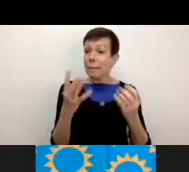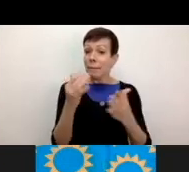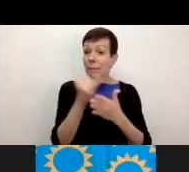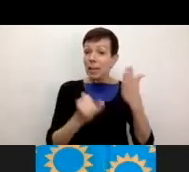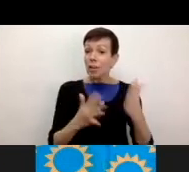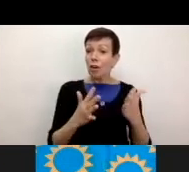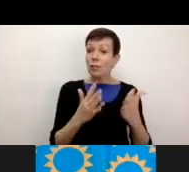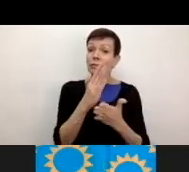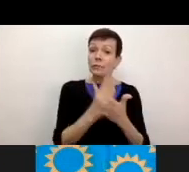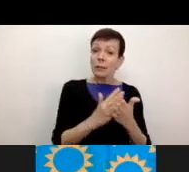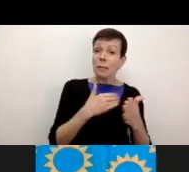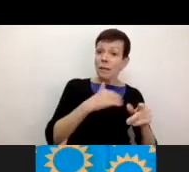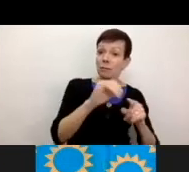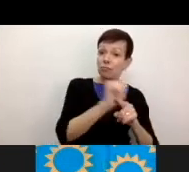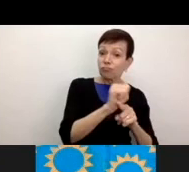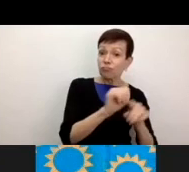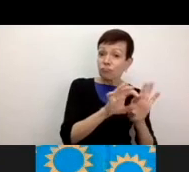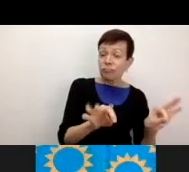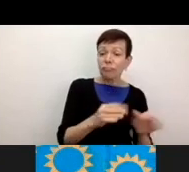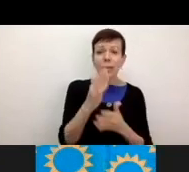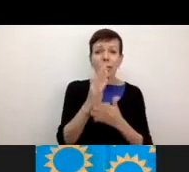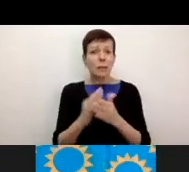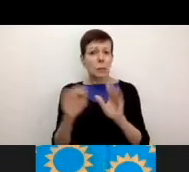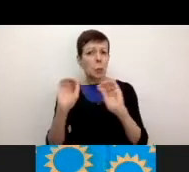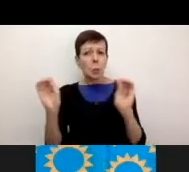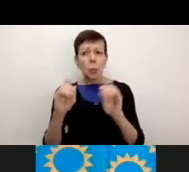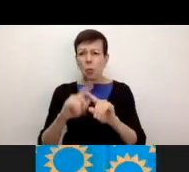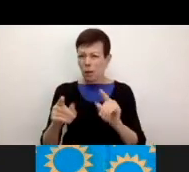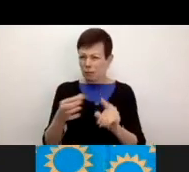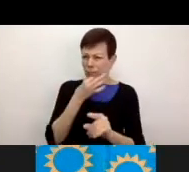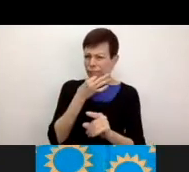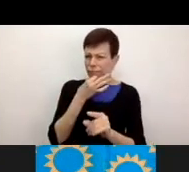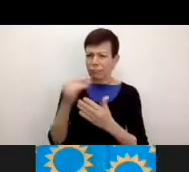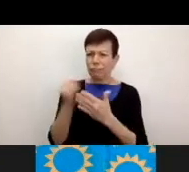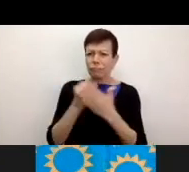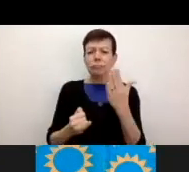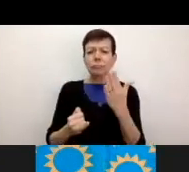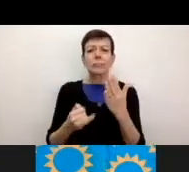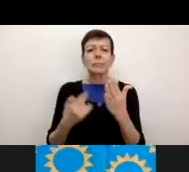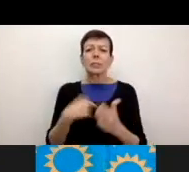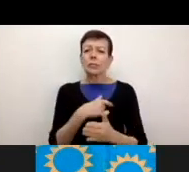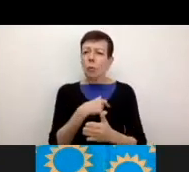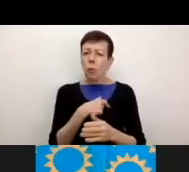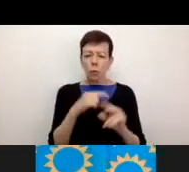But what we do look for is individual artists who are pursuing a professional practice.